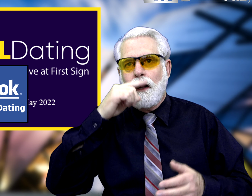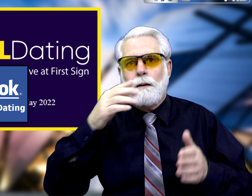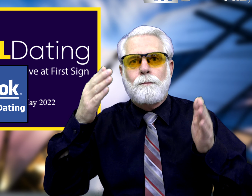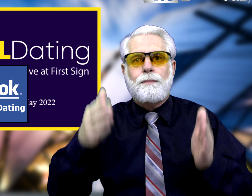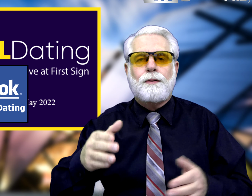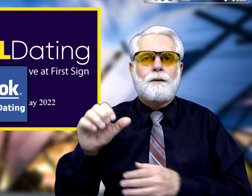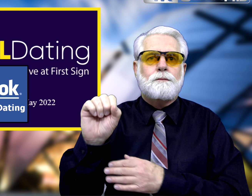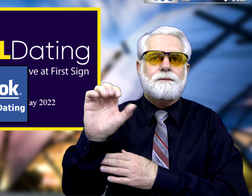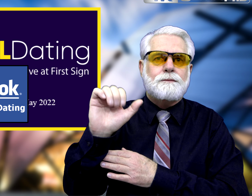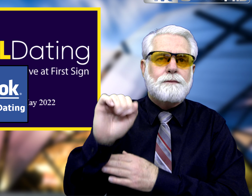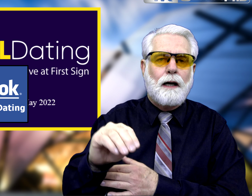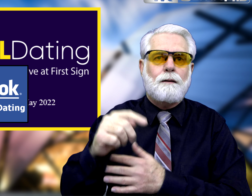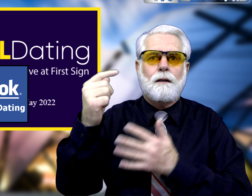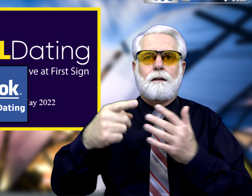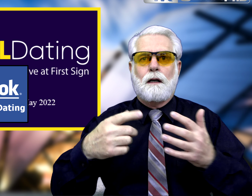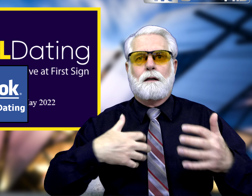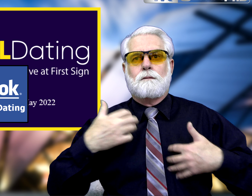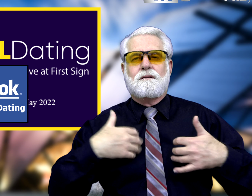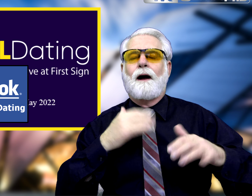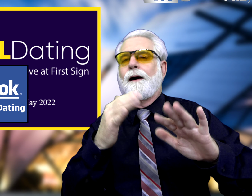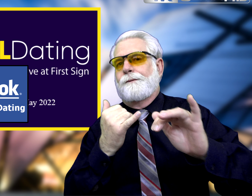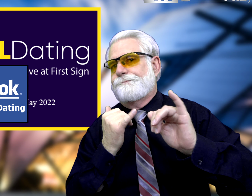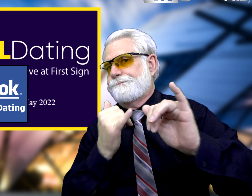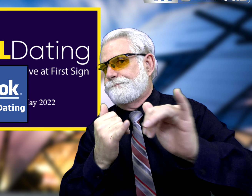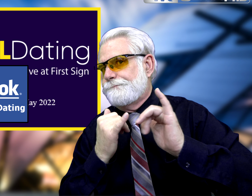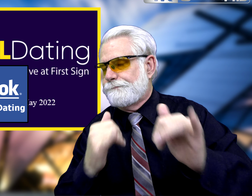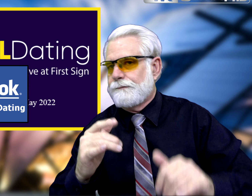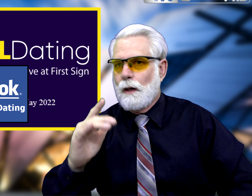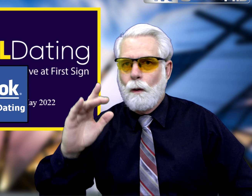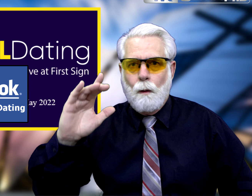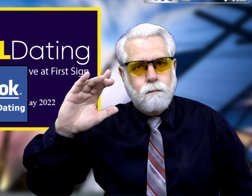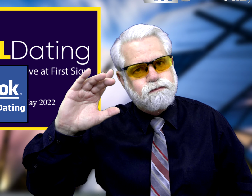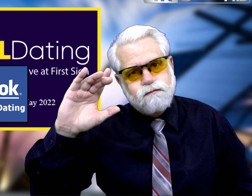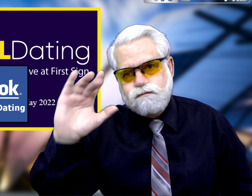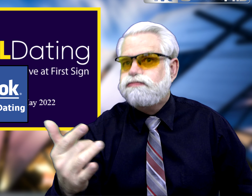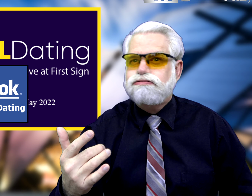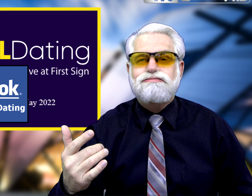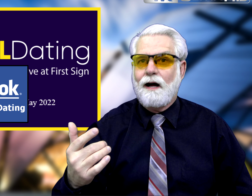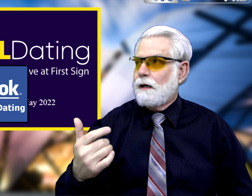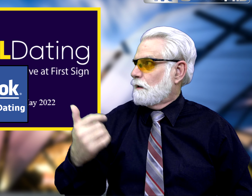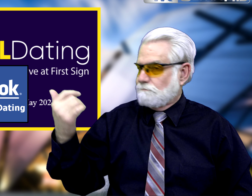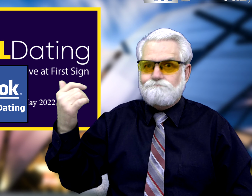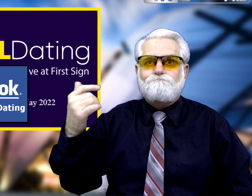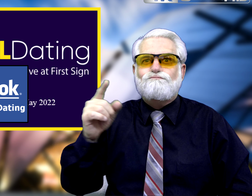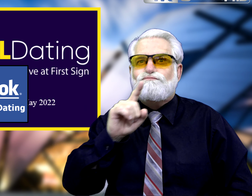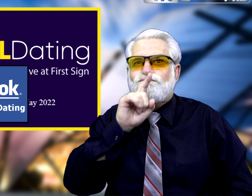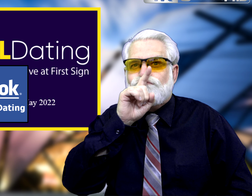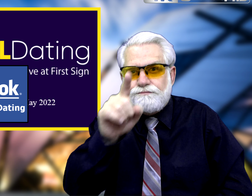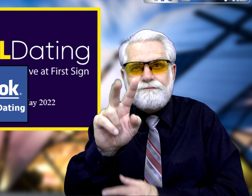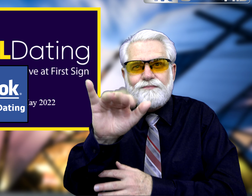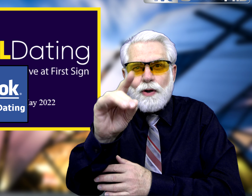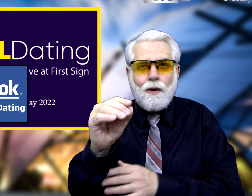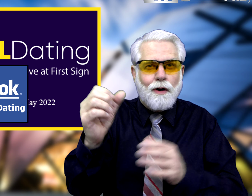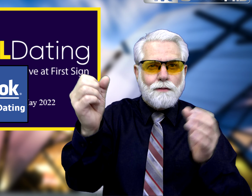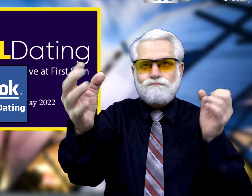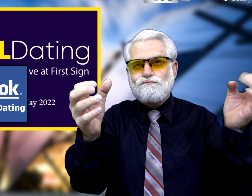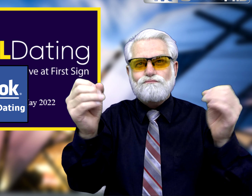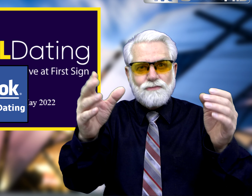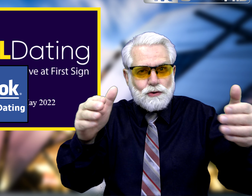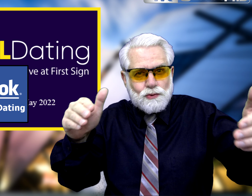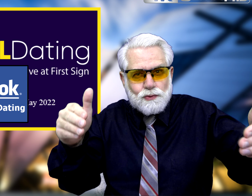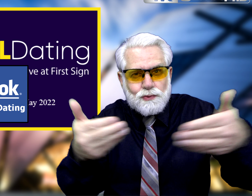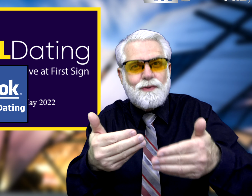that has a fake picture of a person SCAM! I feel the same. Disgusting! This time you know it’s real video